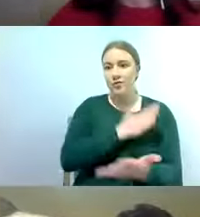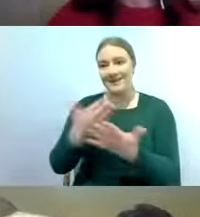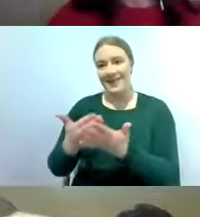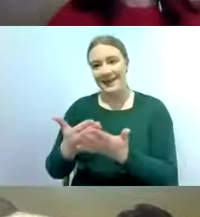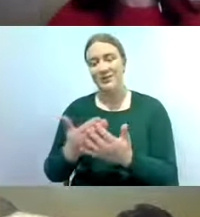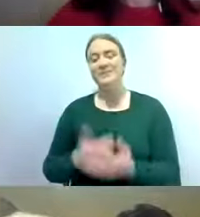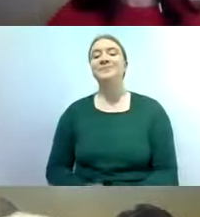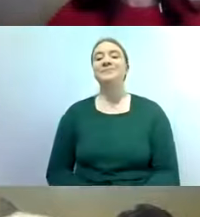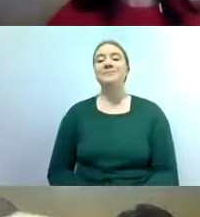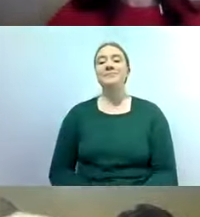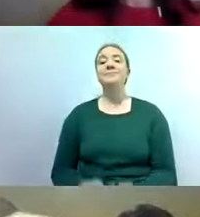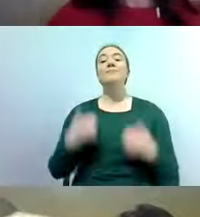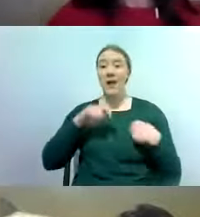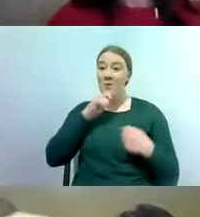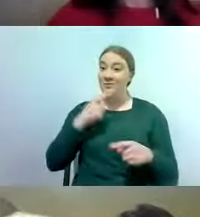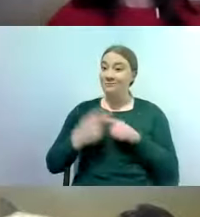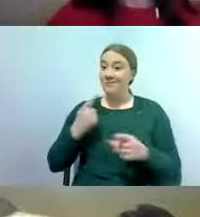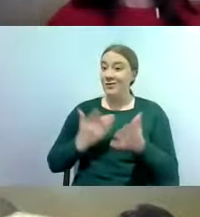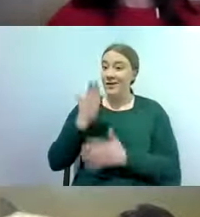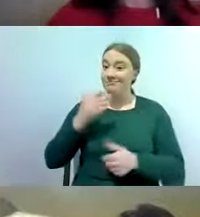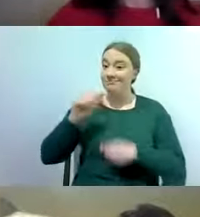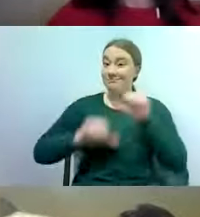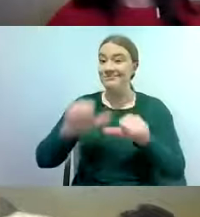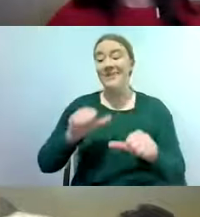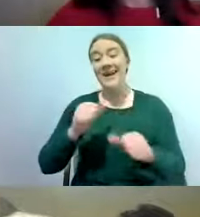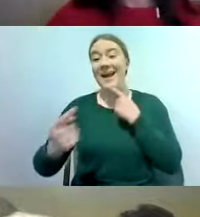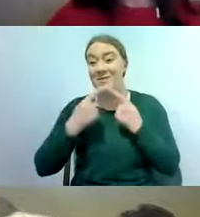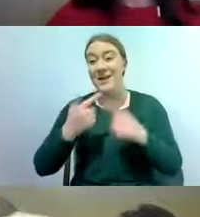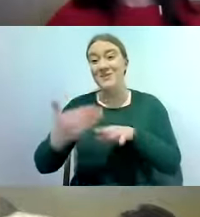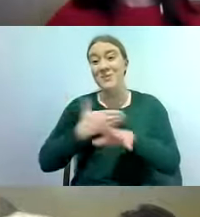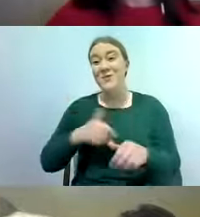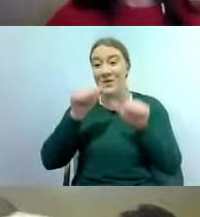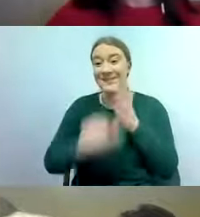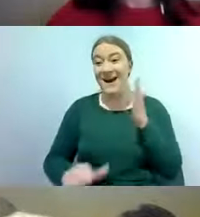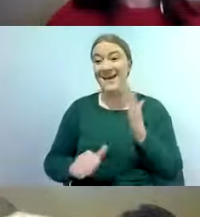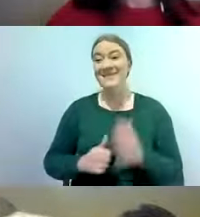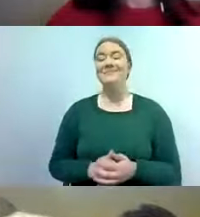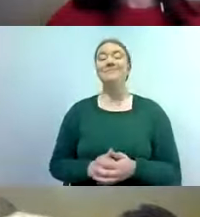I'll quickly run through some housekeeping and then we can get started so please be aware that